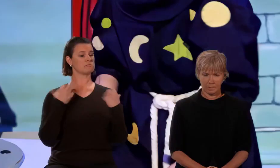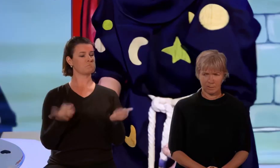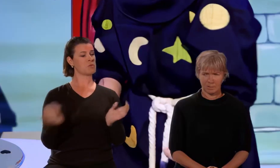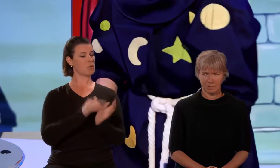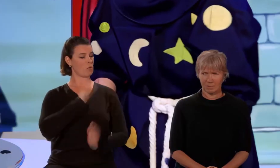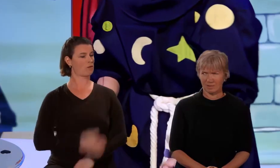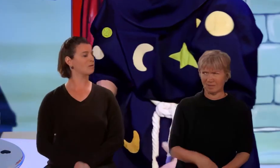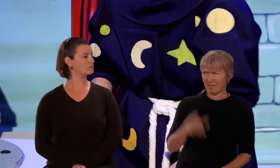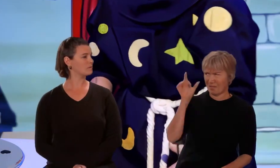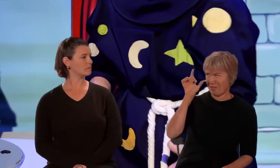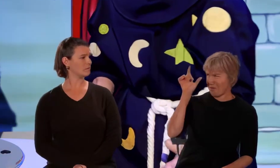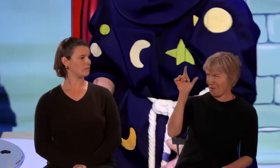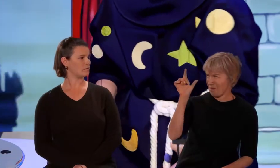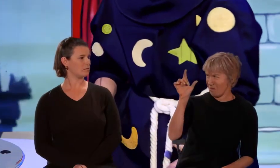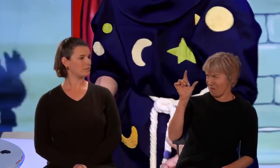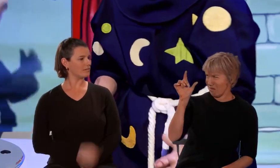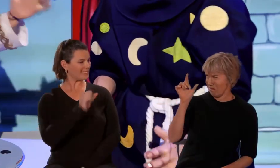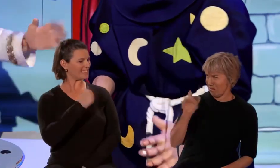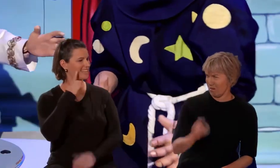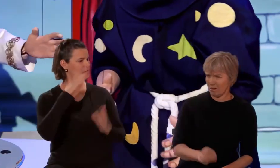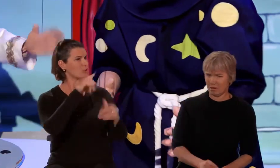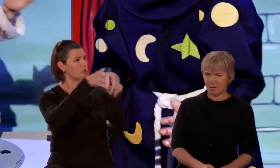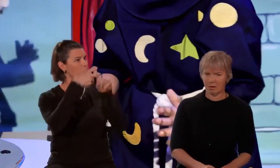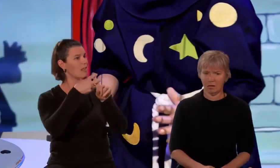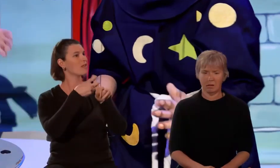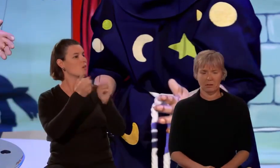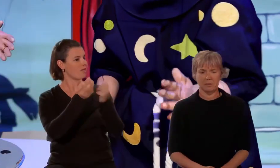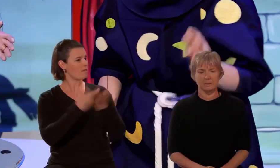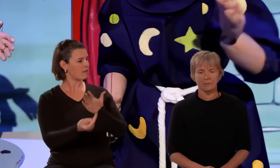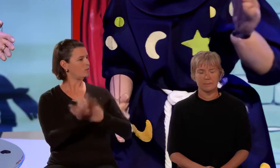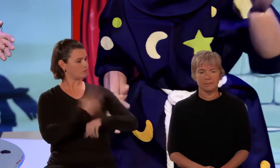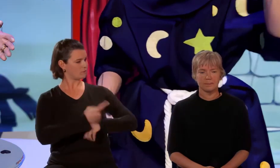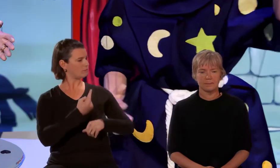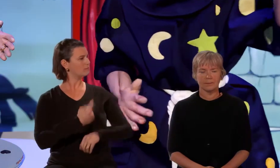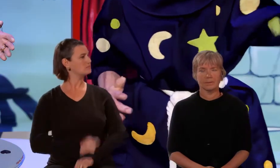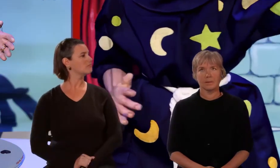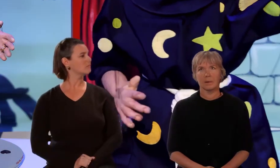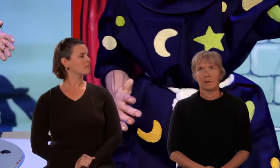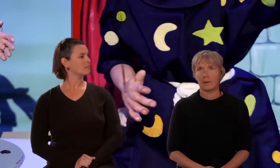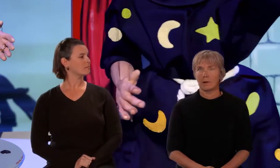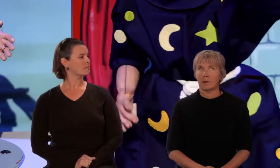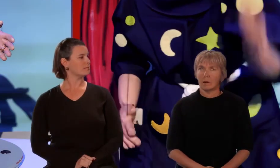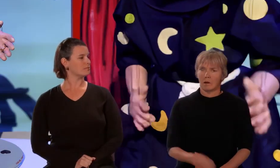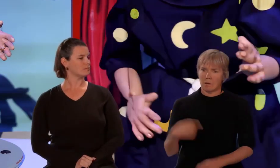[King] Yes, the moon. I expect you to get it for me without fail, tonight. [wizard] I have worked a great deal of magic